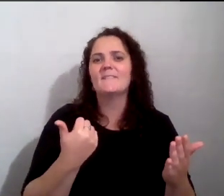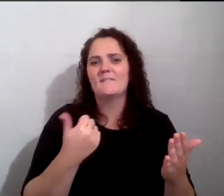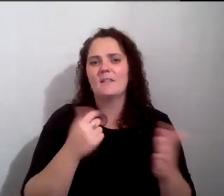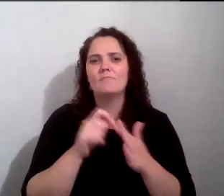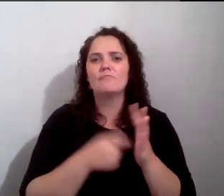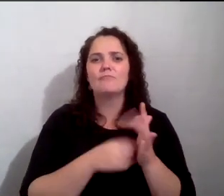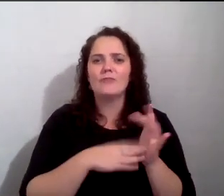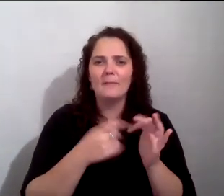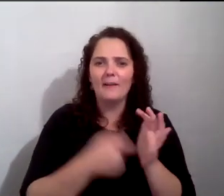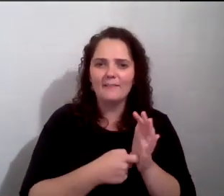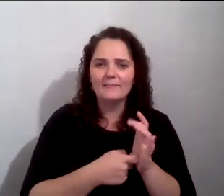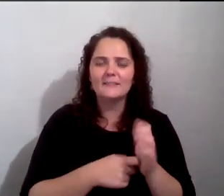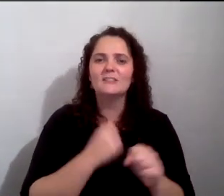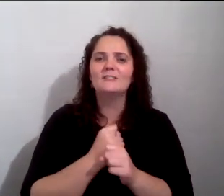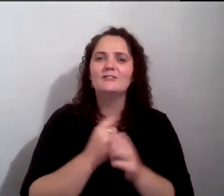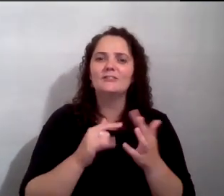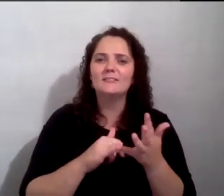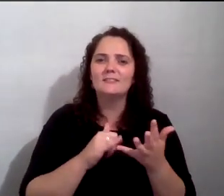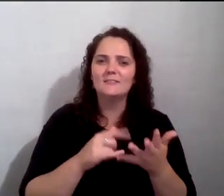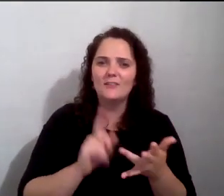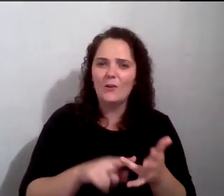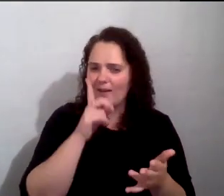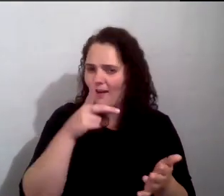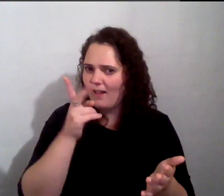primary gesso and redo so there's another editing